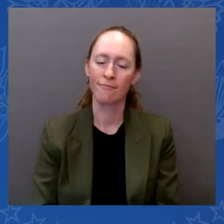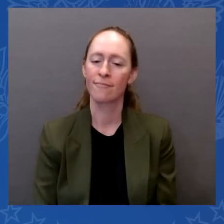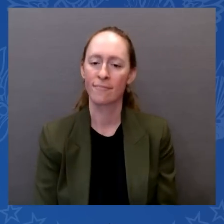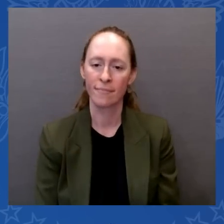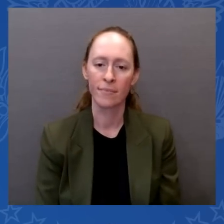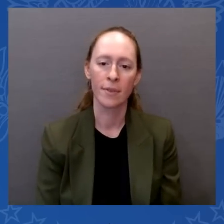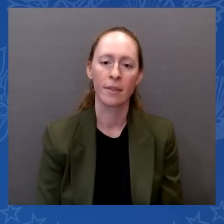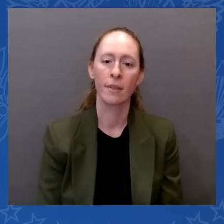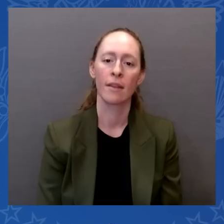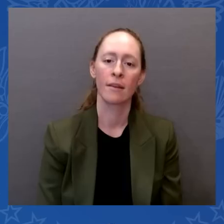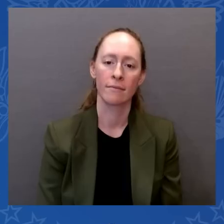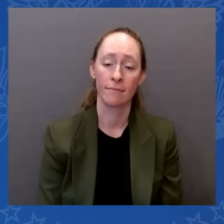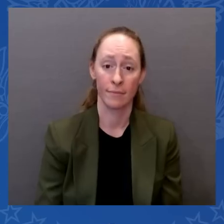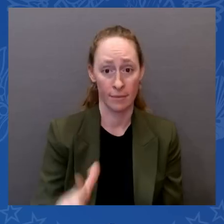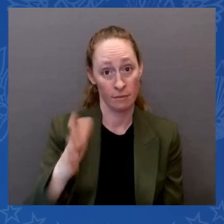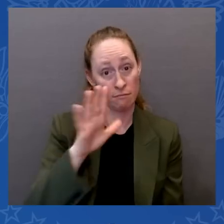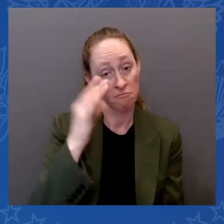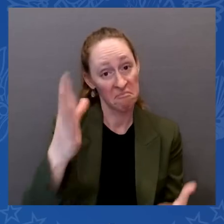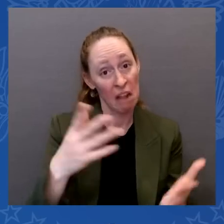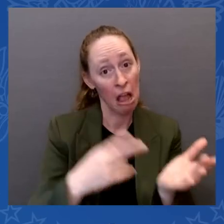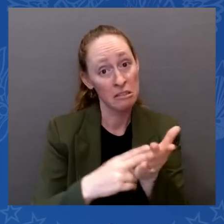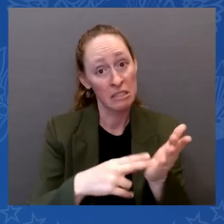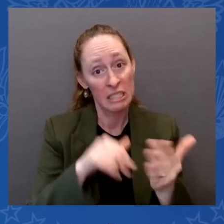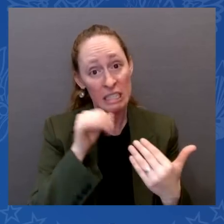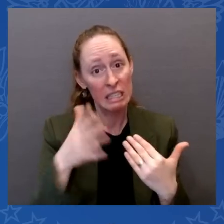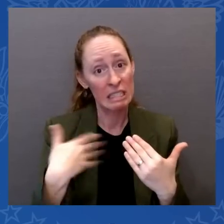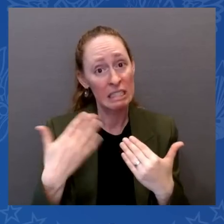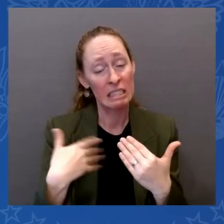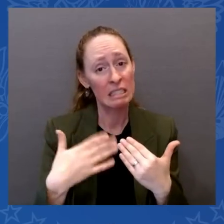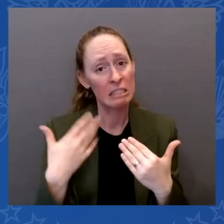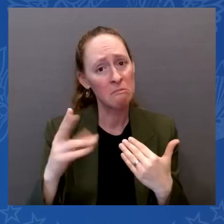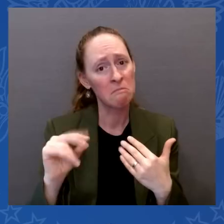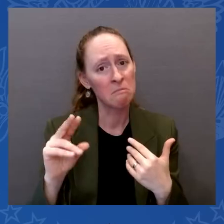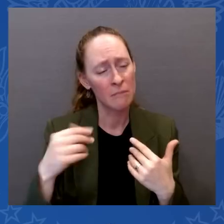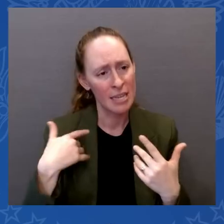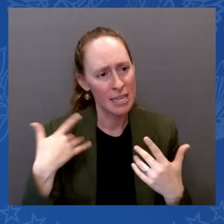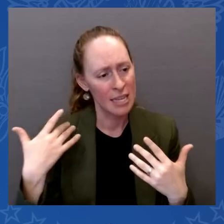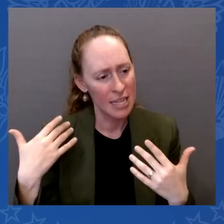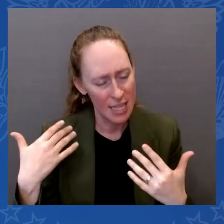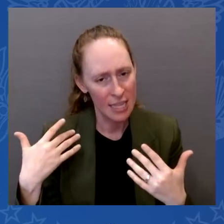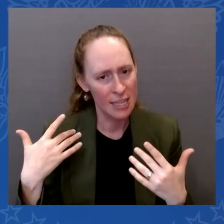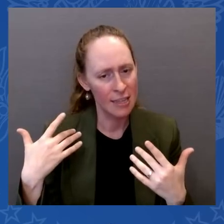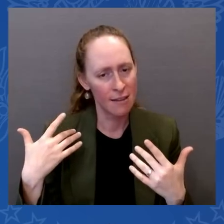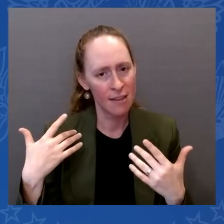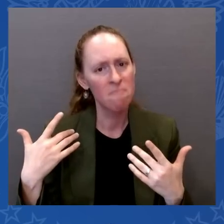but never on this -- never so aggressively on dealing with the things we're talking about.